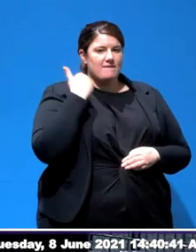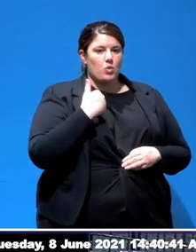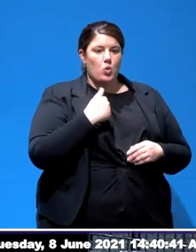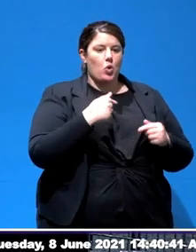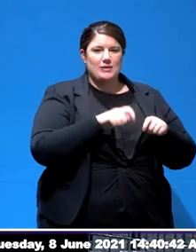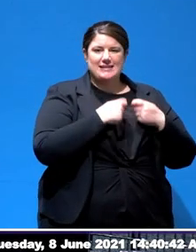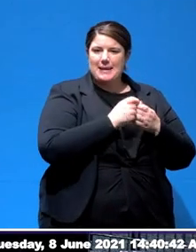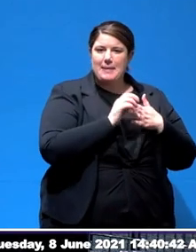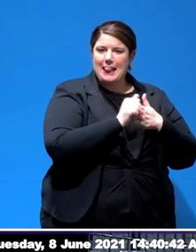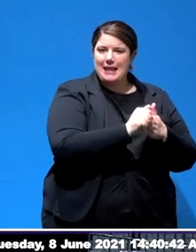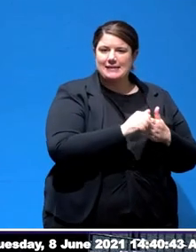I was an ASM.